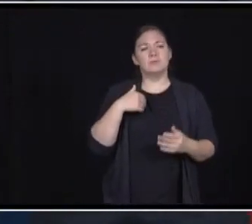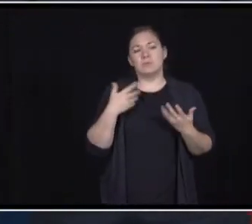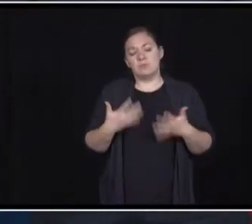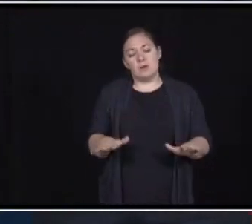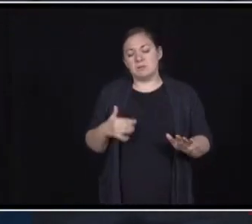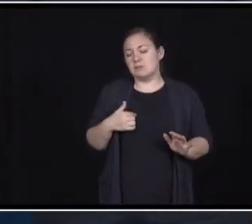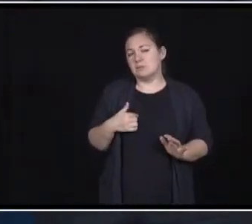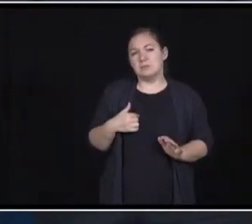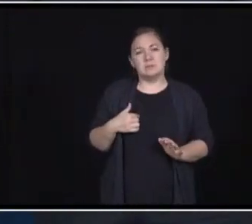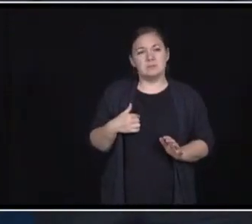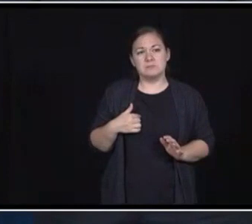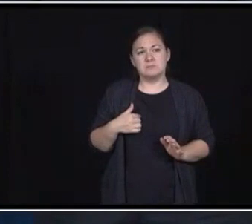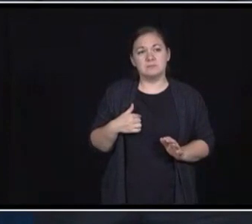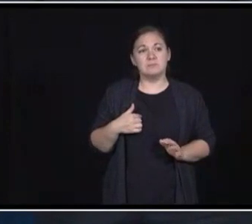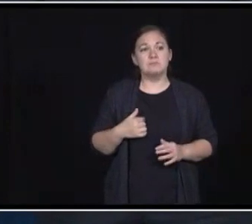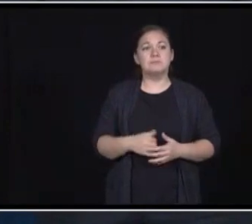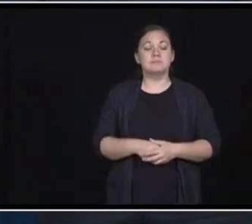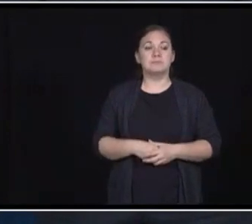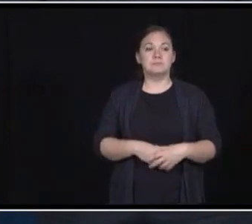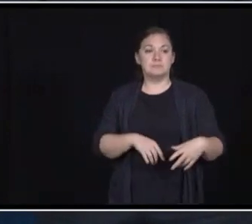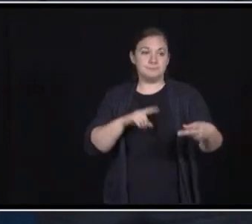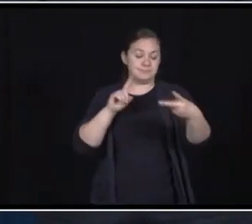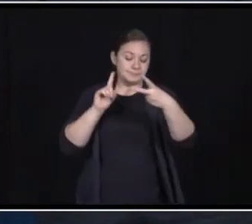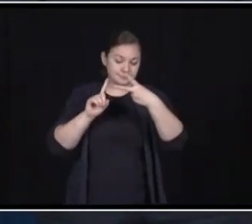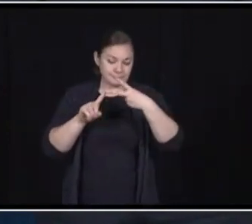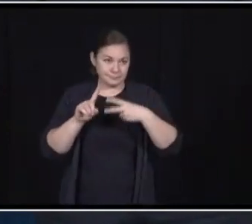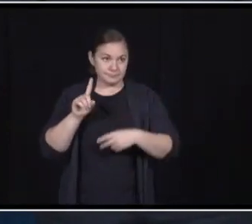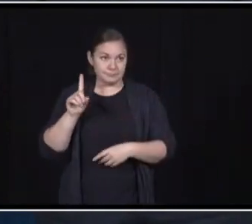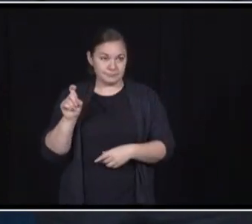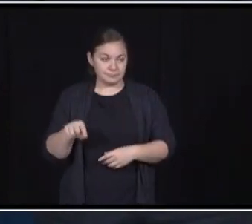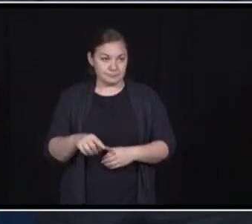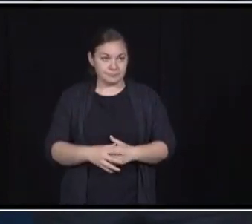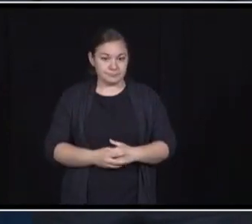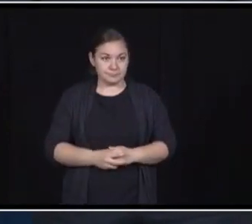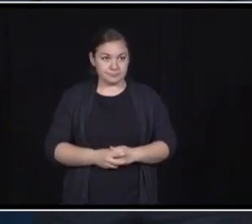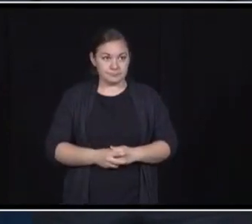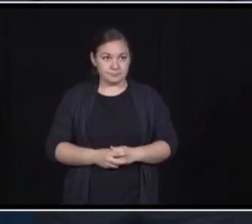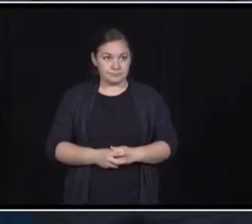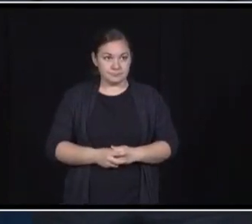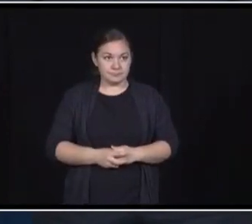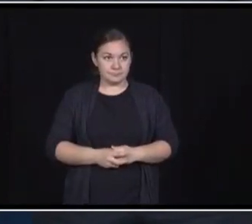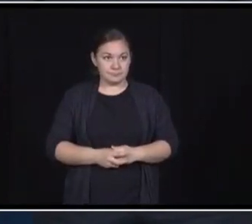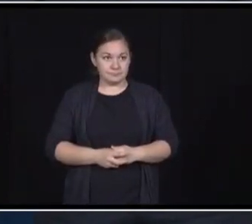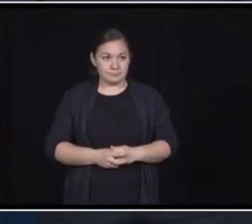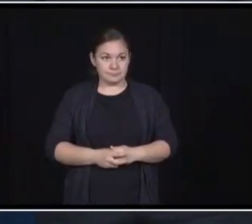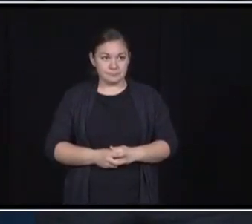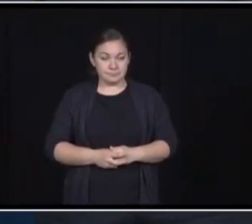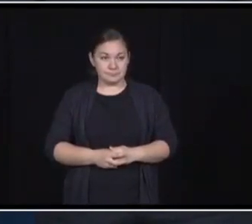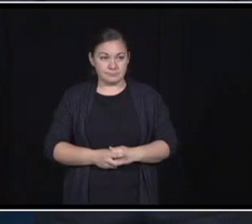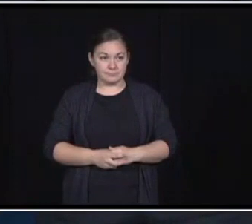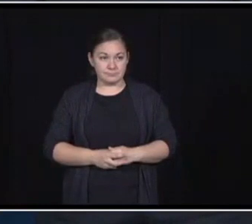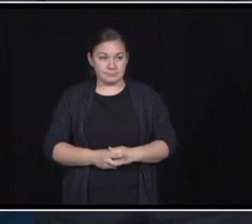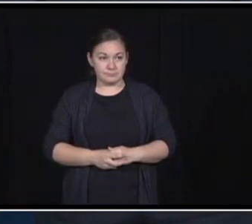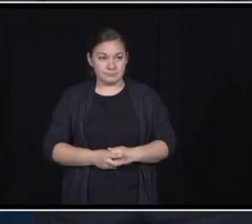Unless it is just hard-core evidence and it is widespread across an industry. Picking on restaurants is not just at the